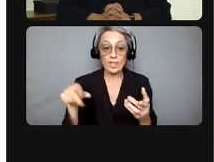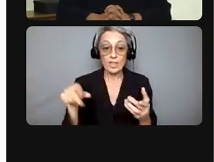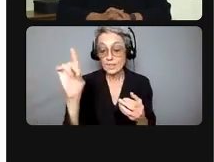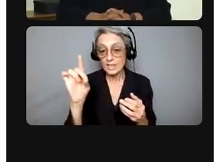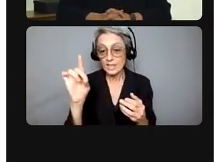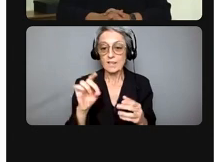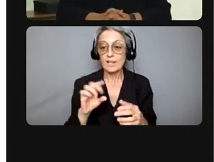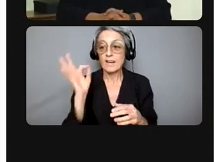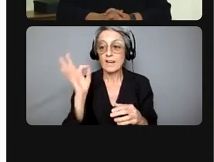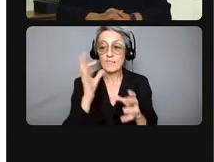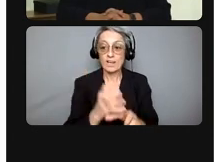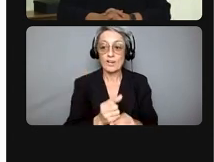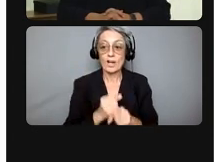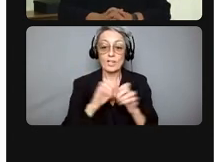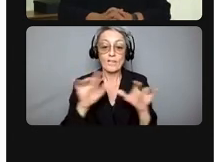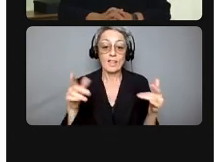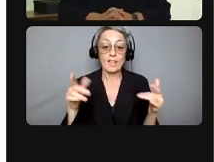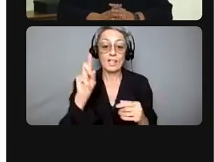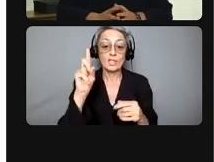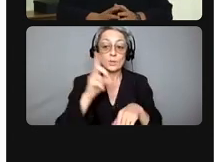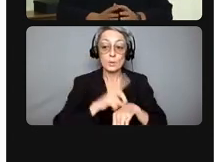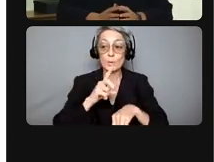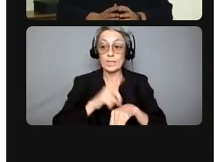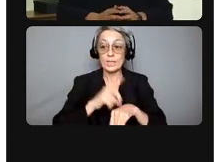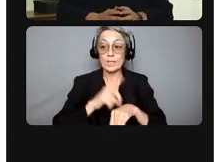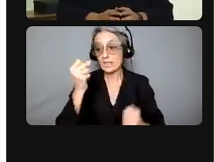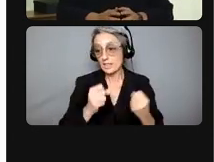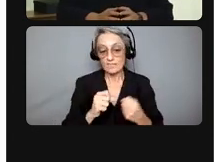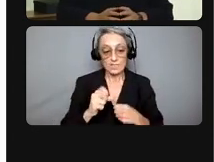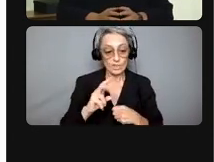of light duty vehicles from 2 percent in 21 to 12 percent this year.